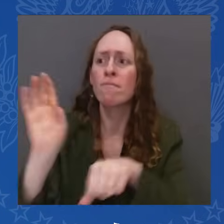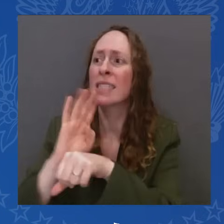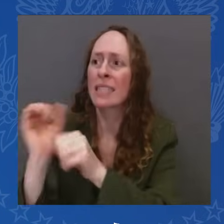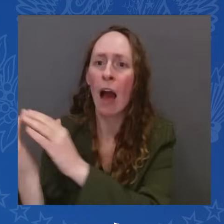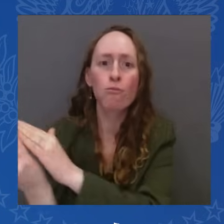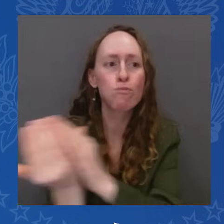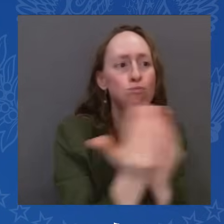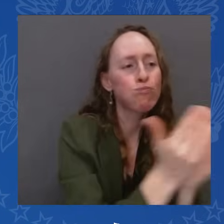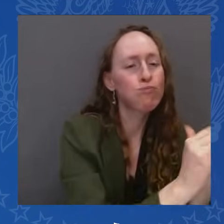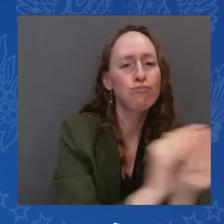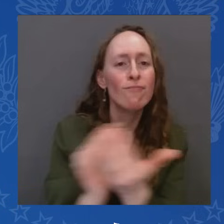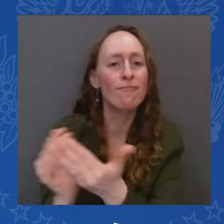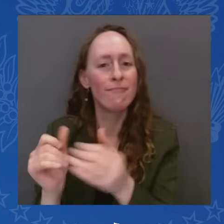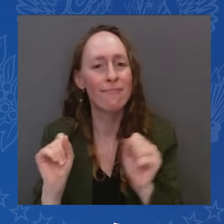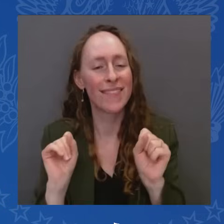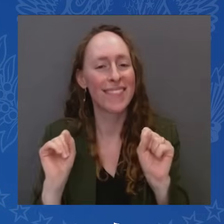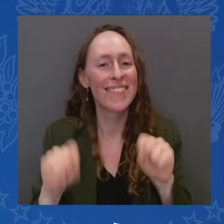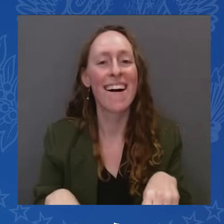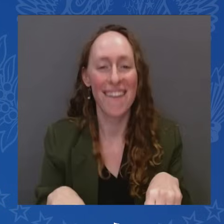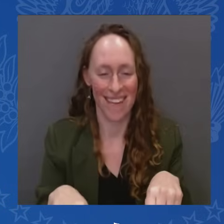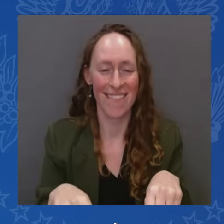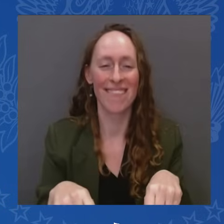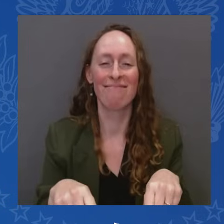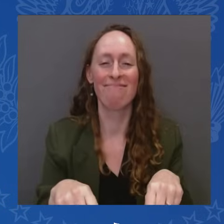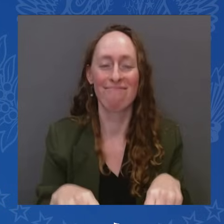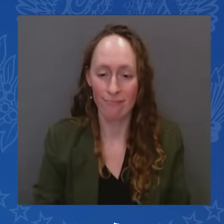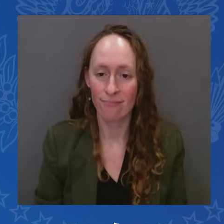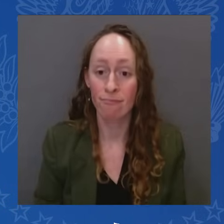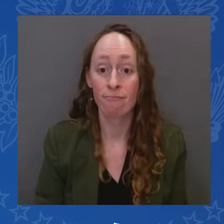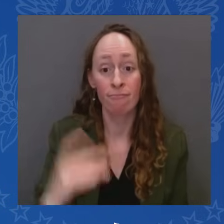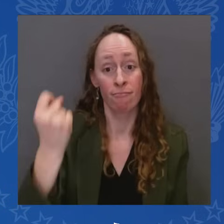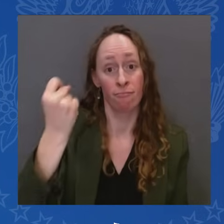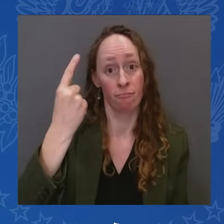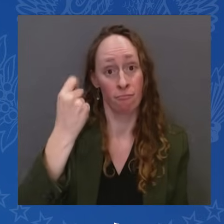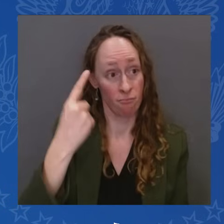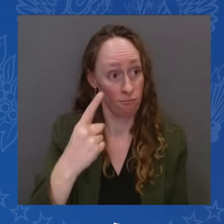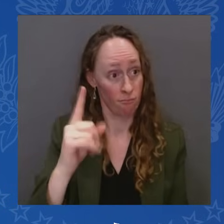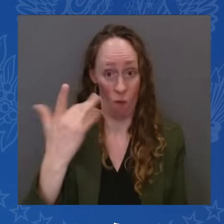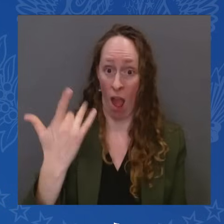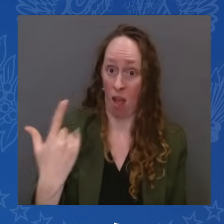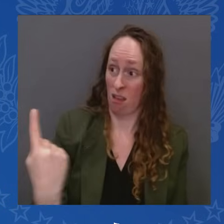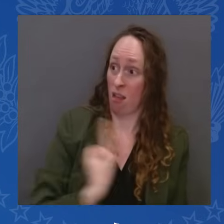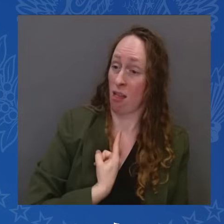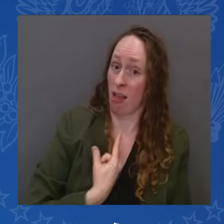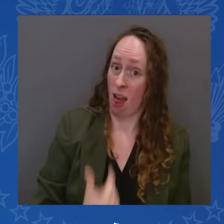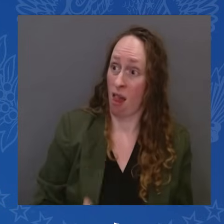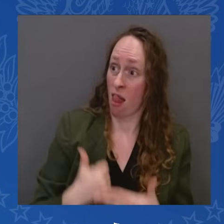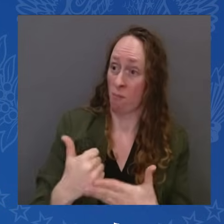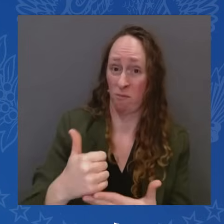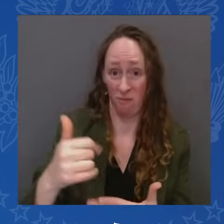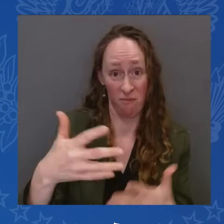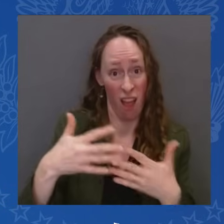There are more than 50 countries -- 50 countries helping Ukraine with military, economic, and humanitarian assistance. Fifty.